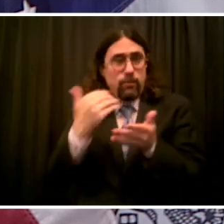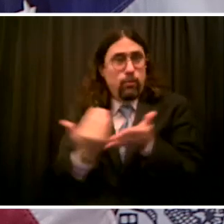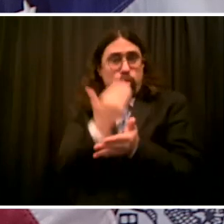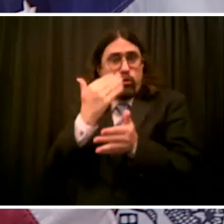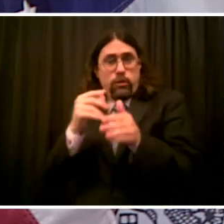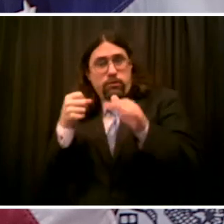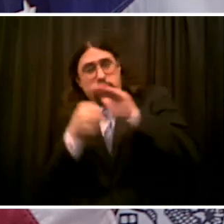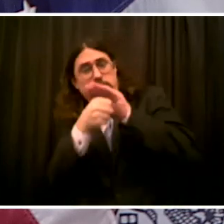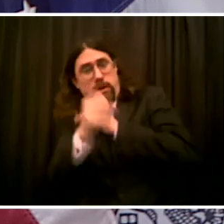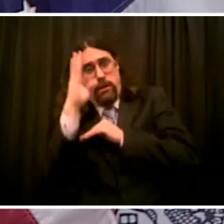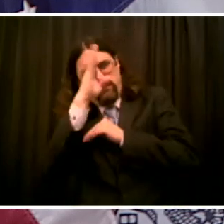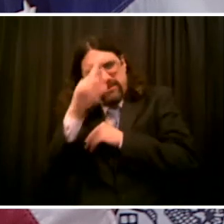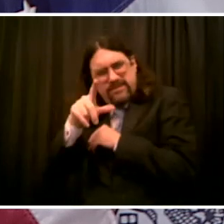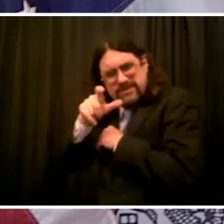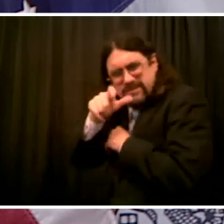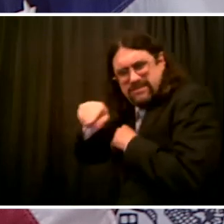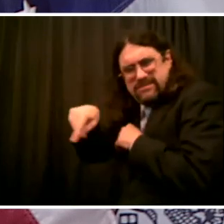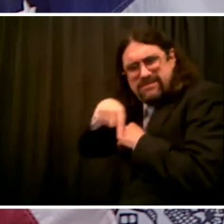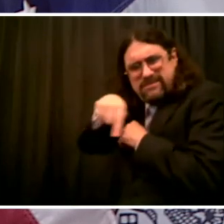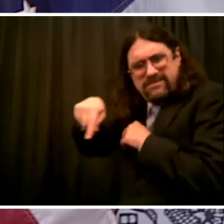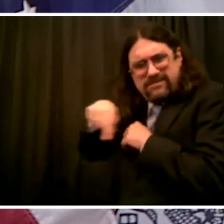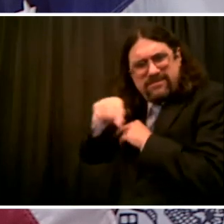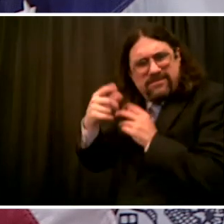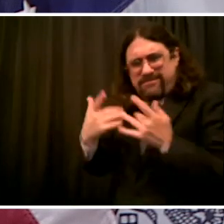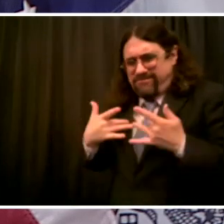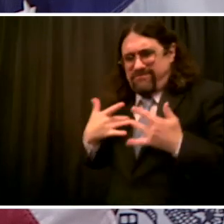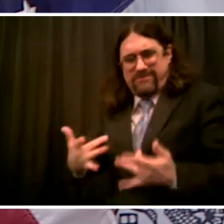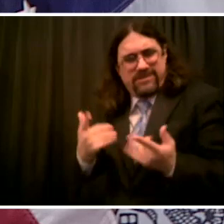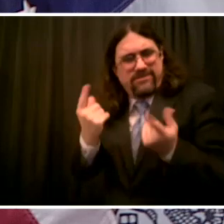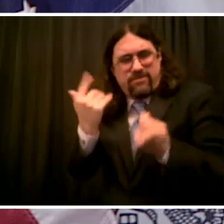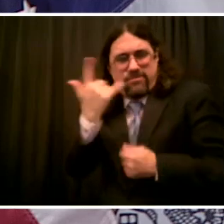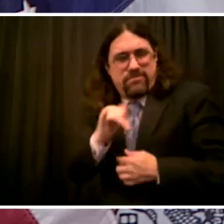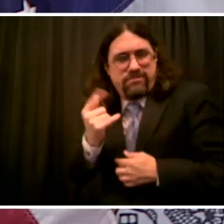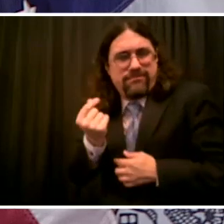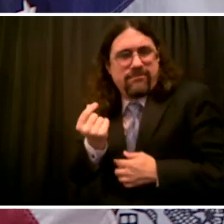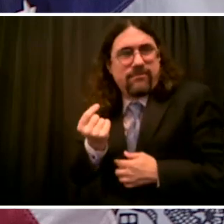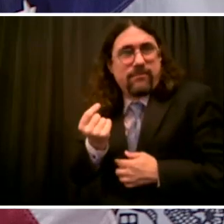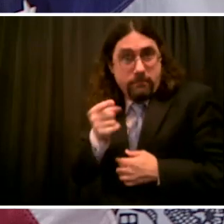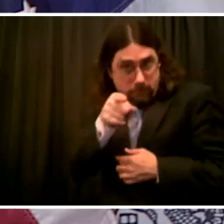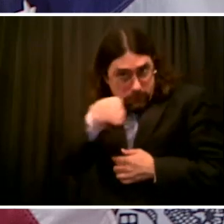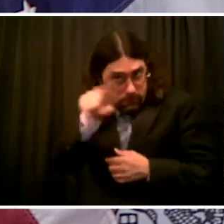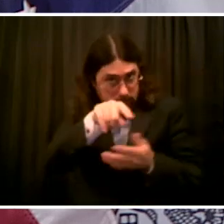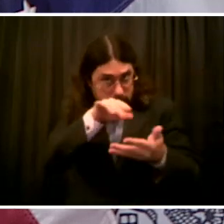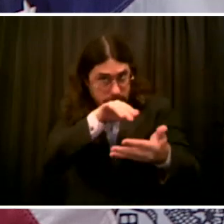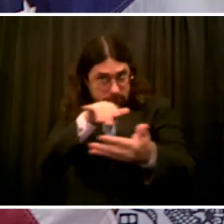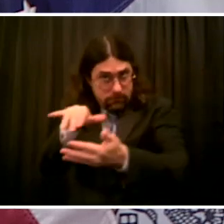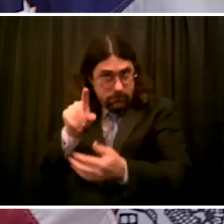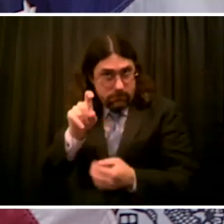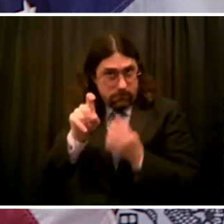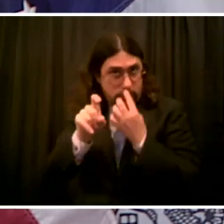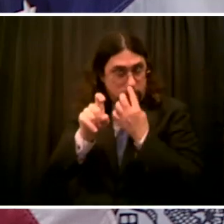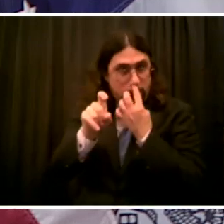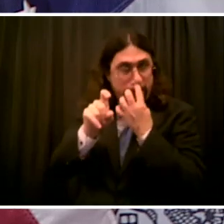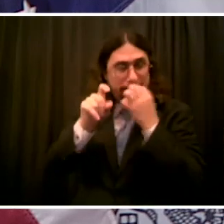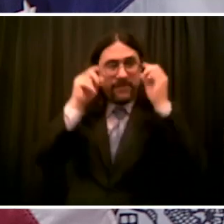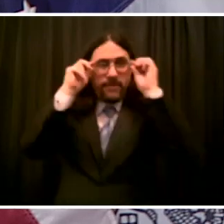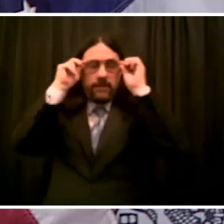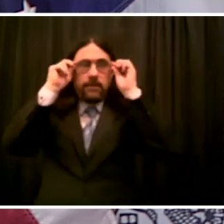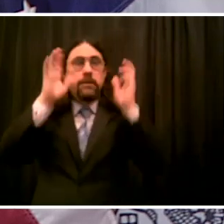AND IF SO, WHAT IS IT SHOWING? SEPARATELY, I WANTED TO ASK ABOUT THE THREE PUBLIC HOUSE